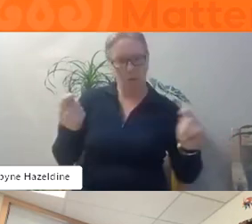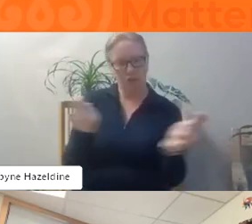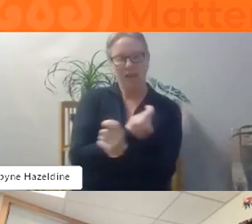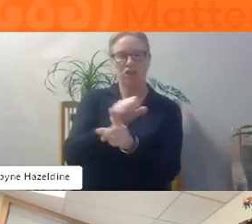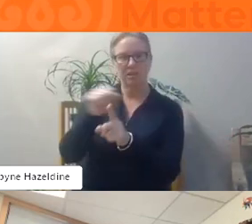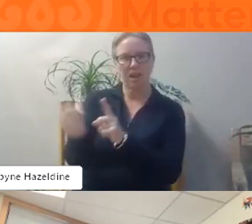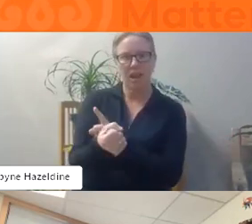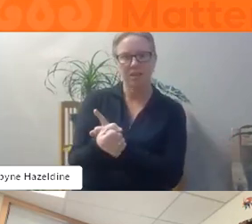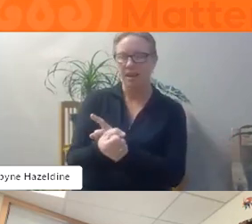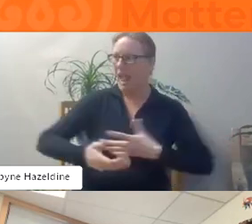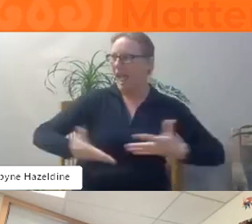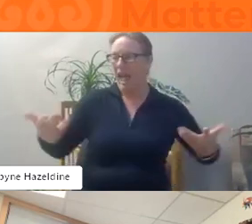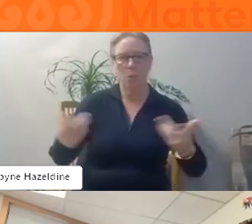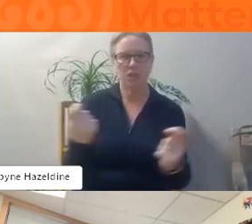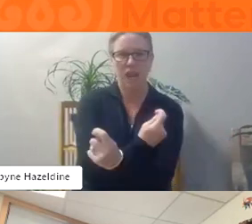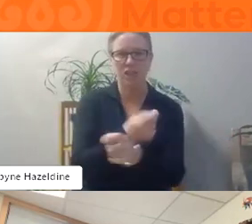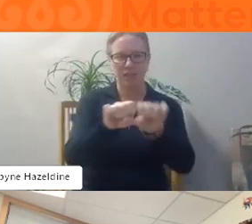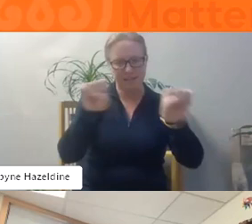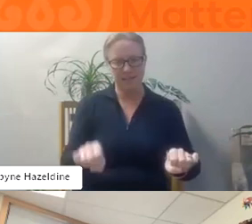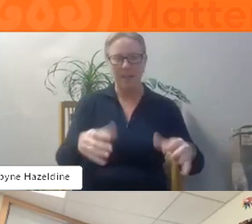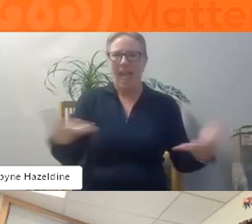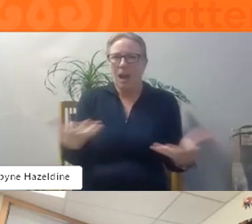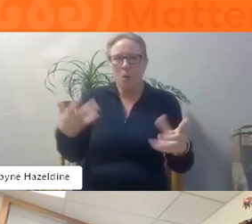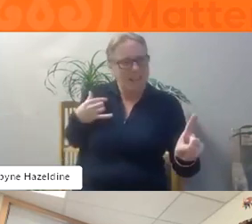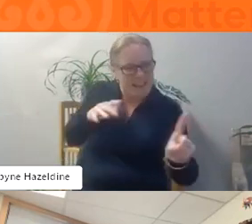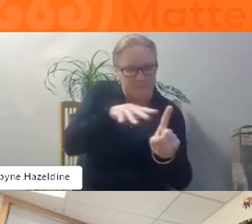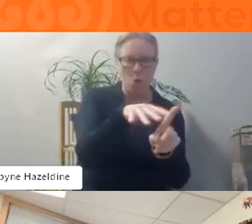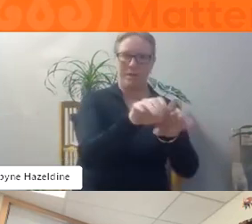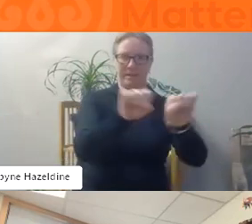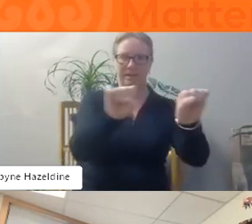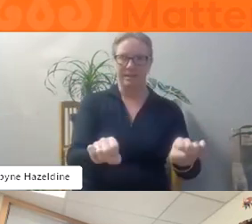we change the system, how do we influence it by moving from those